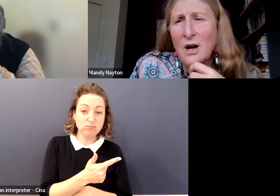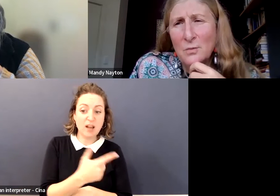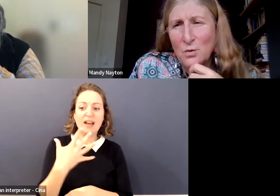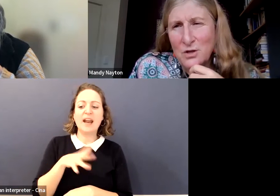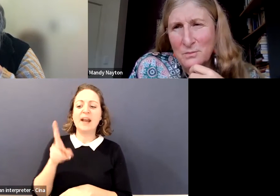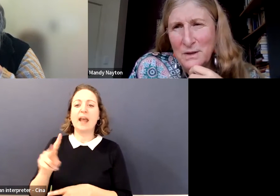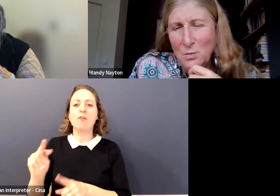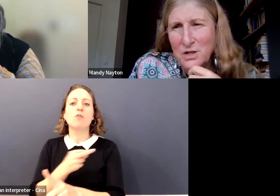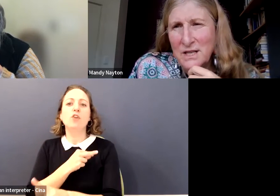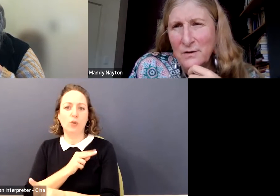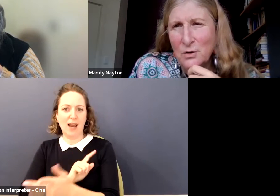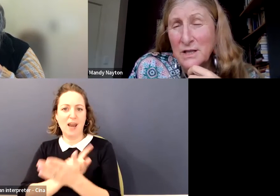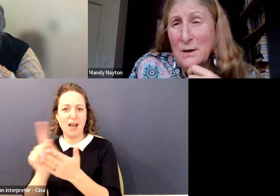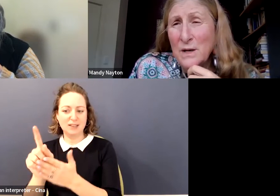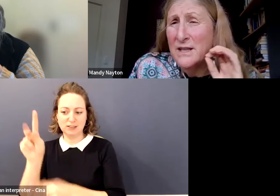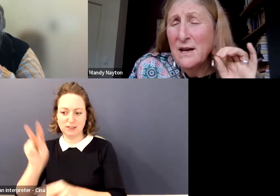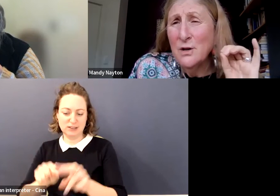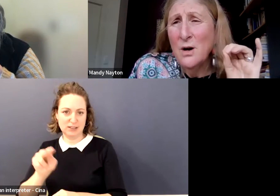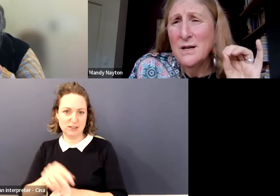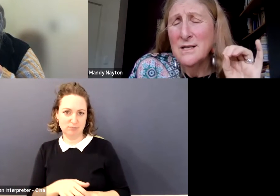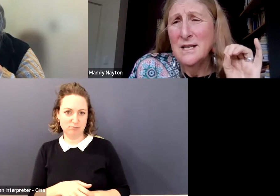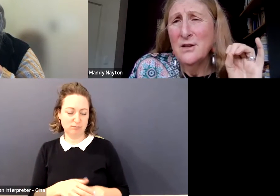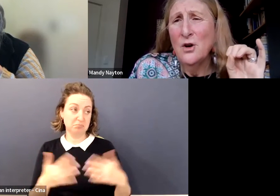I would be wanting to have a look at it. Now, whether that requires another